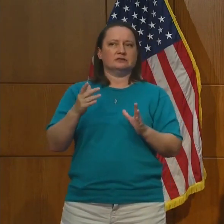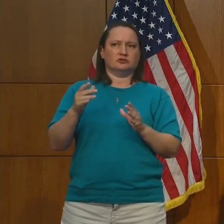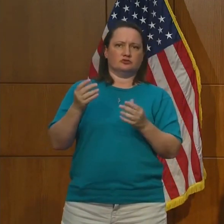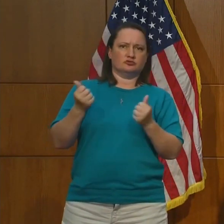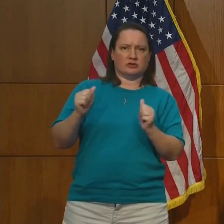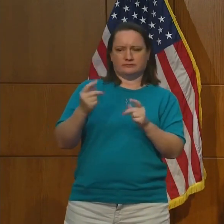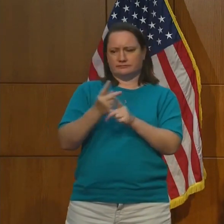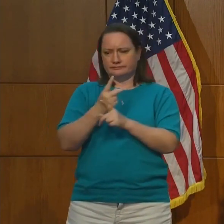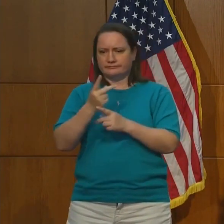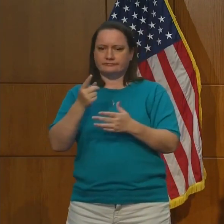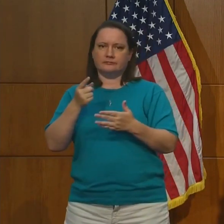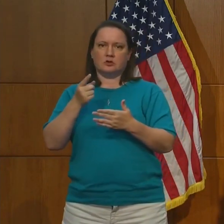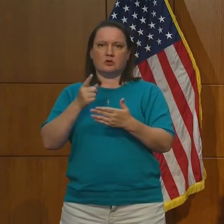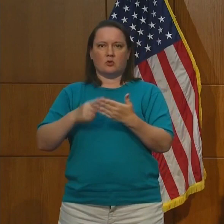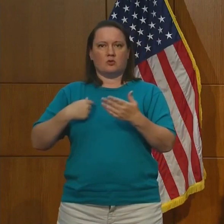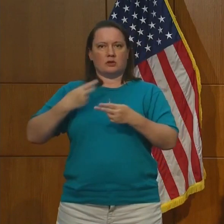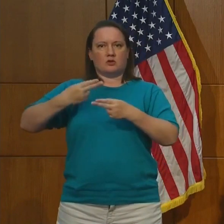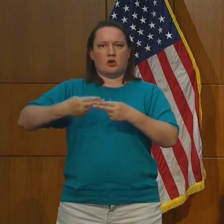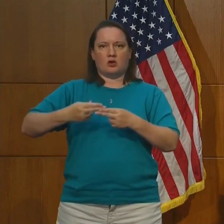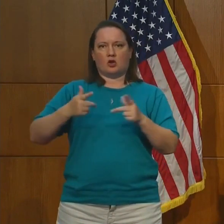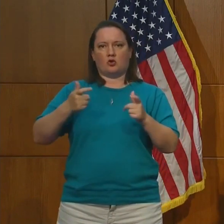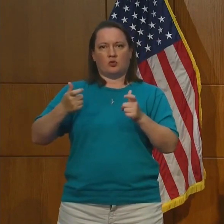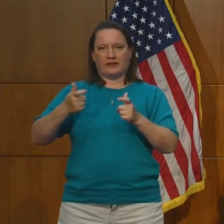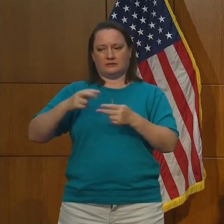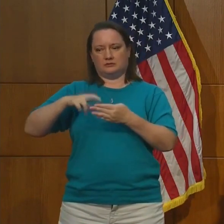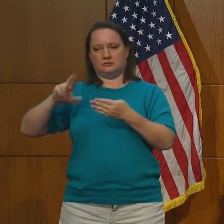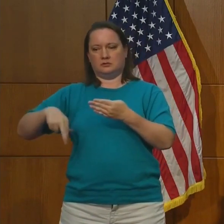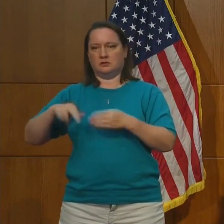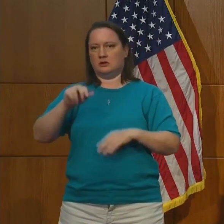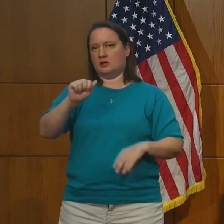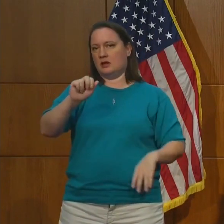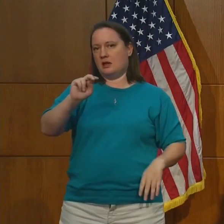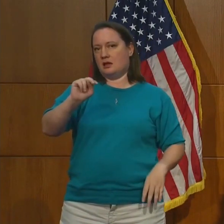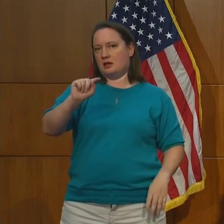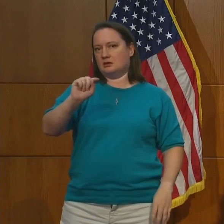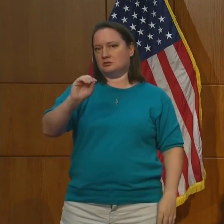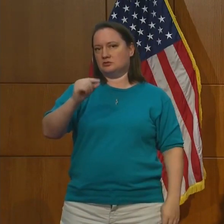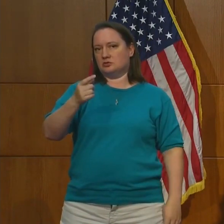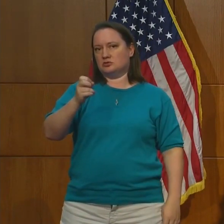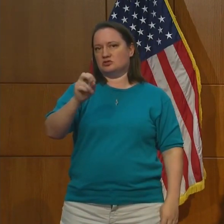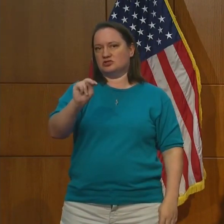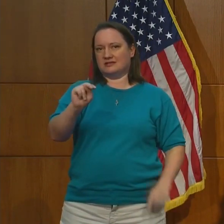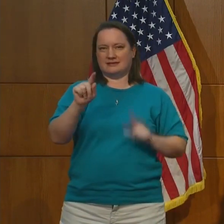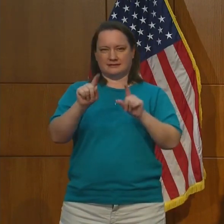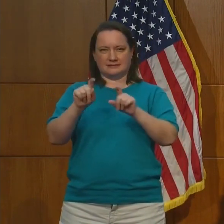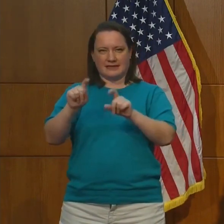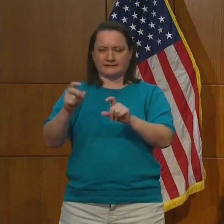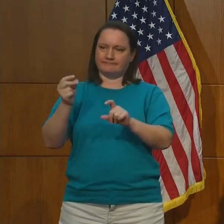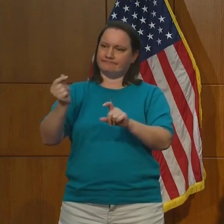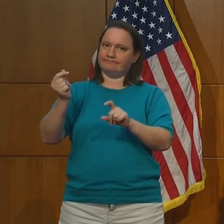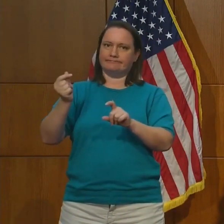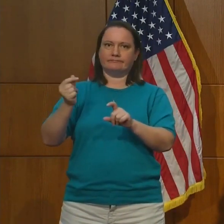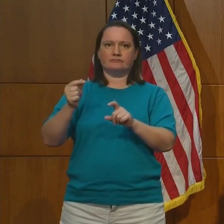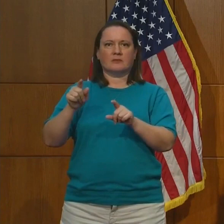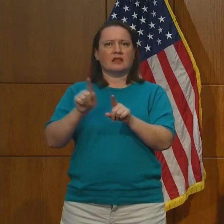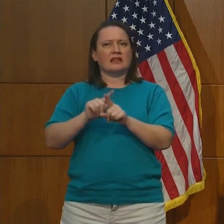THE FUTURE- THEY ARE WORKING. THEY US JUST ARE WORKING ON A QUICK TURNAROUND WHAT WE CALL